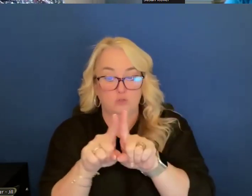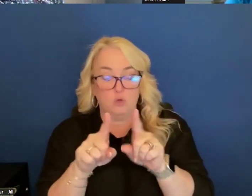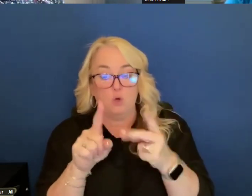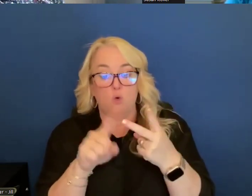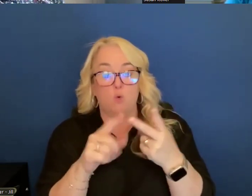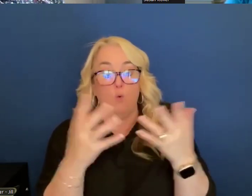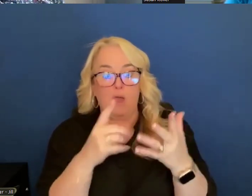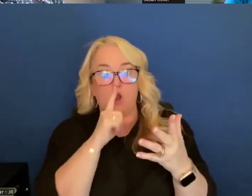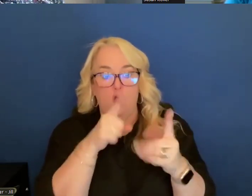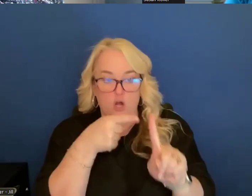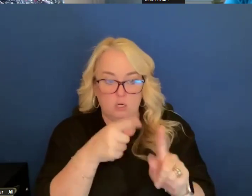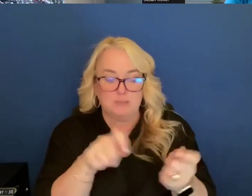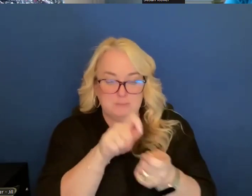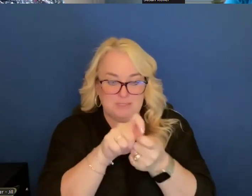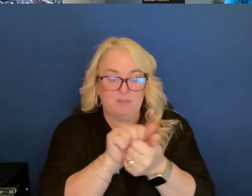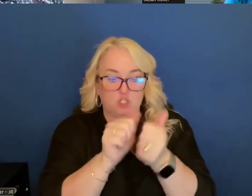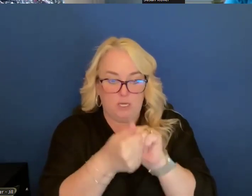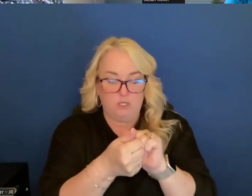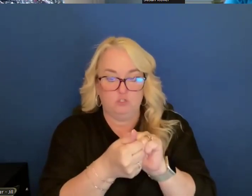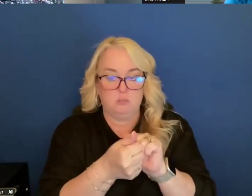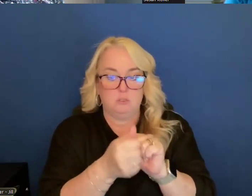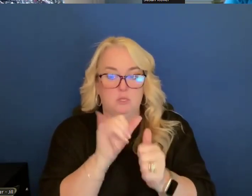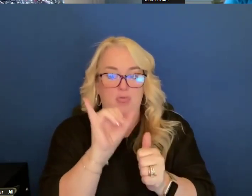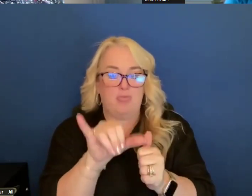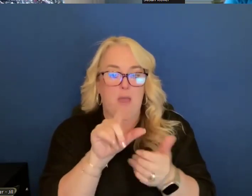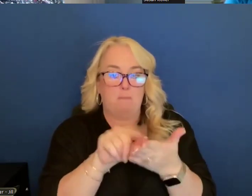are, just publishing those sections of the waiver that